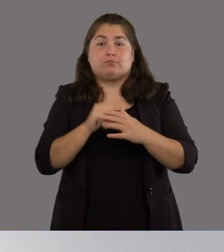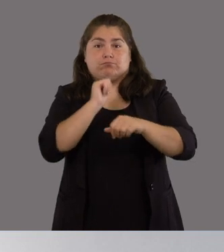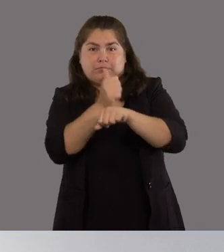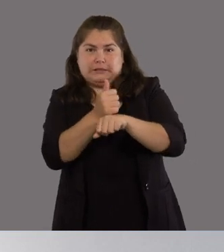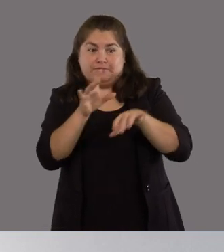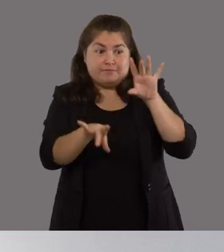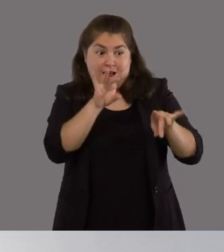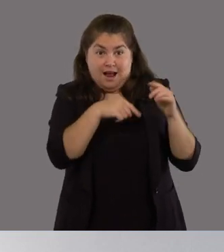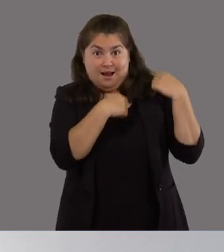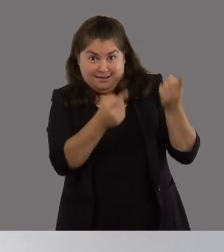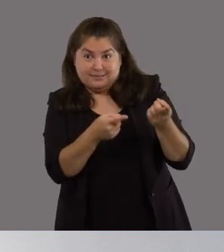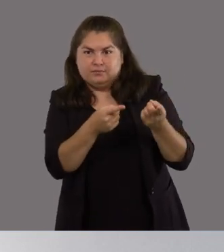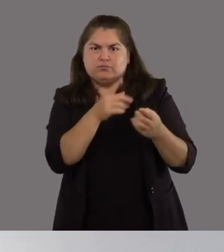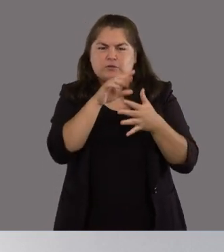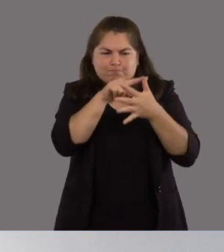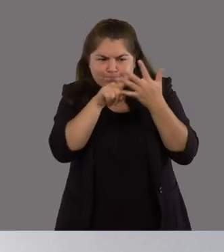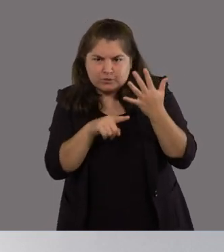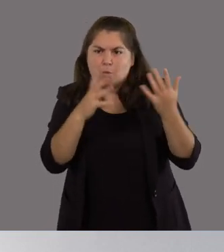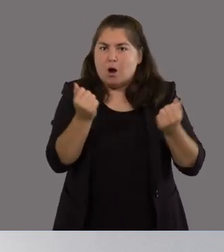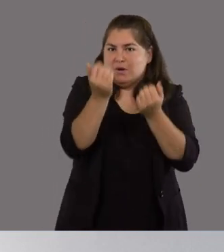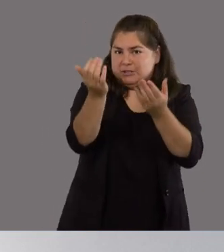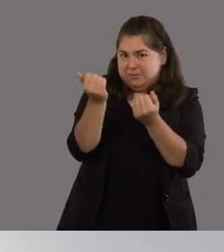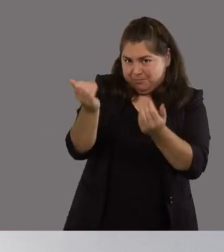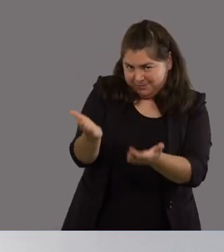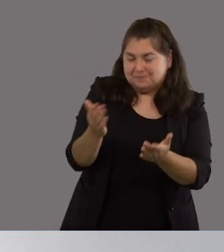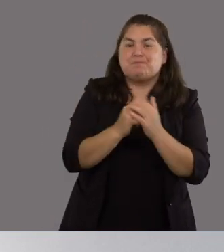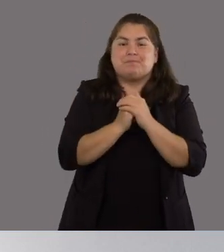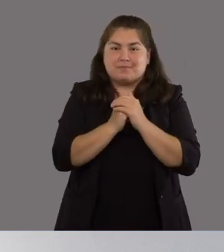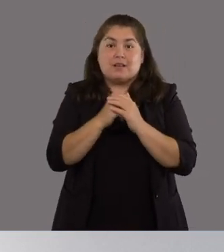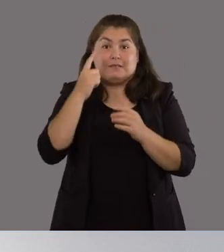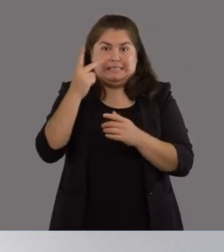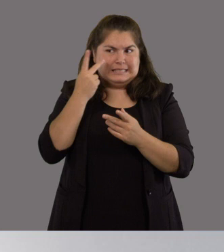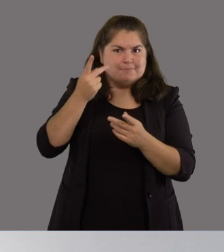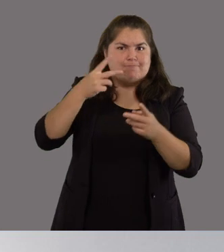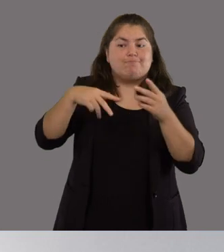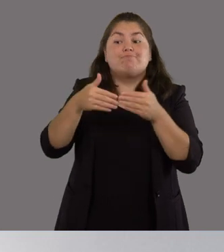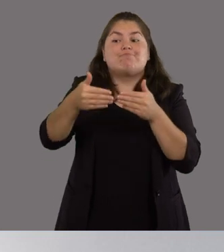Based on these findings, a series of recommendations for the Council were made, which are summarized